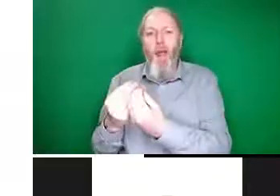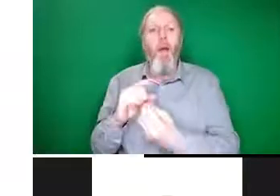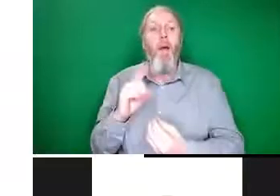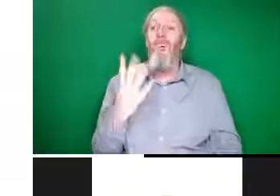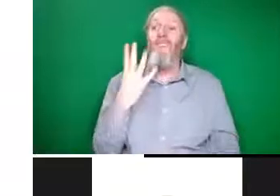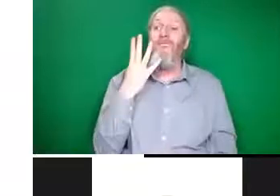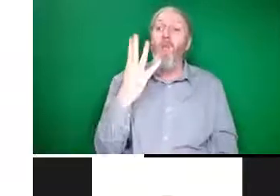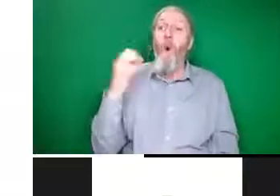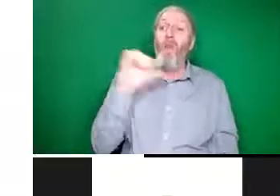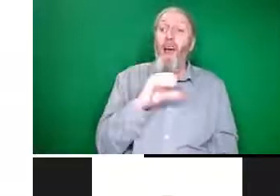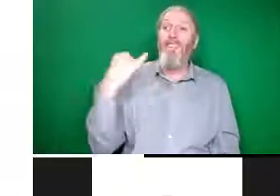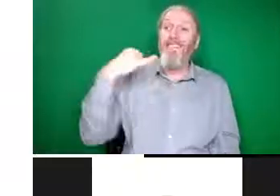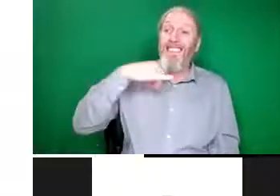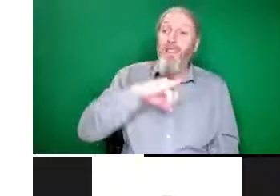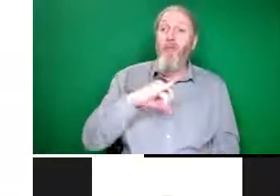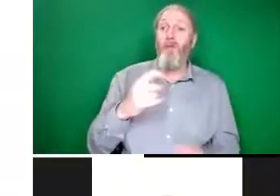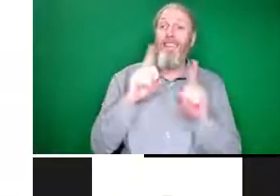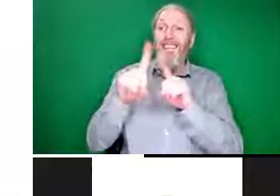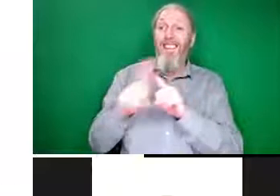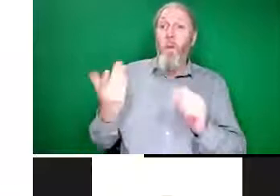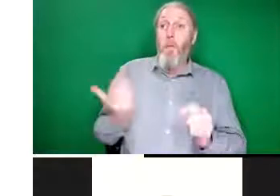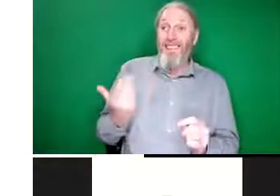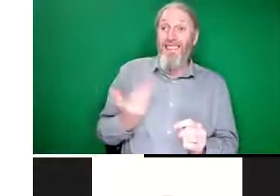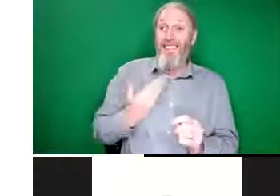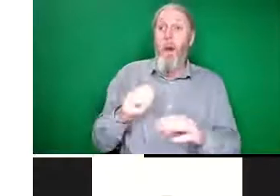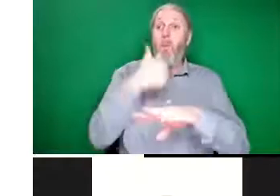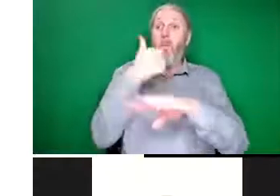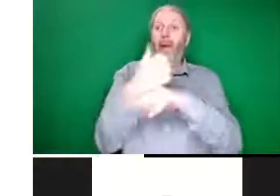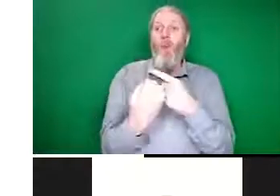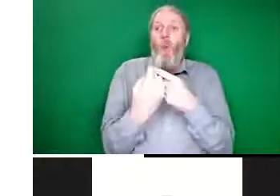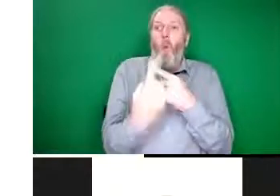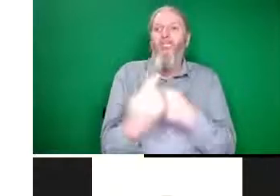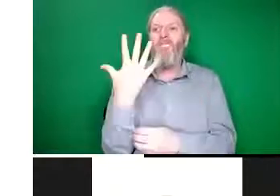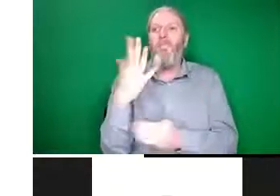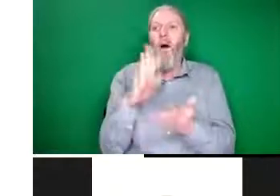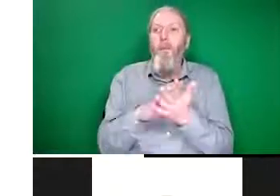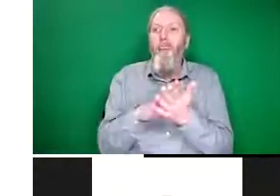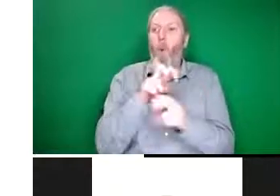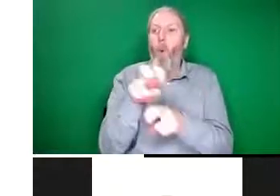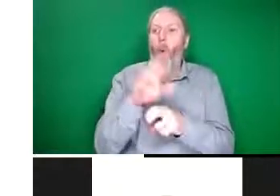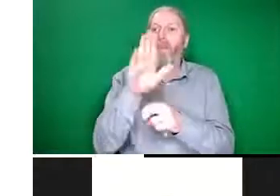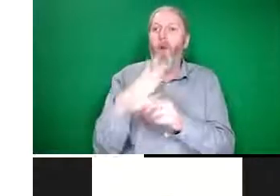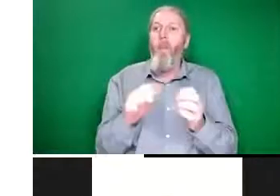So, 75% of Arts Council's funding is on or within a five-minute walk of a high street.